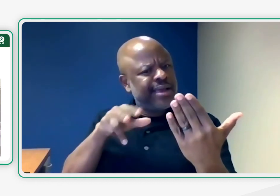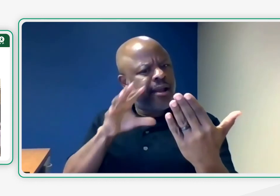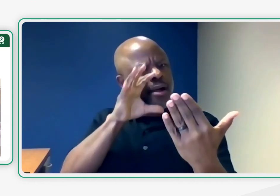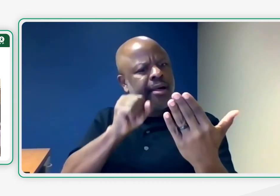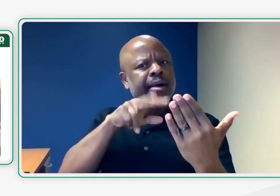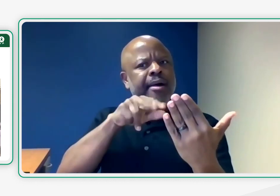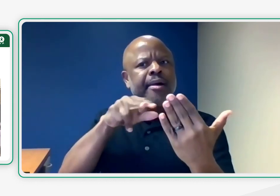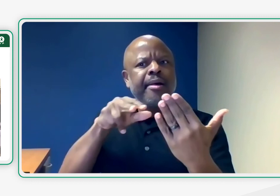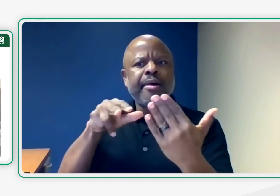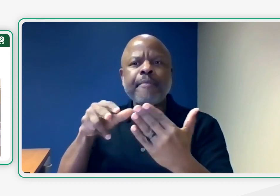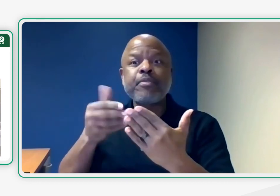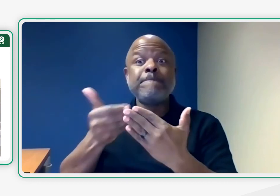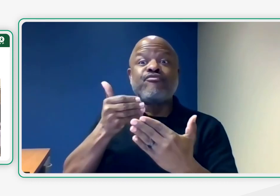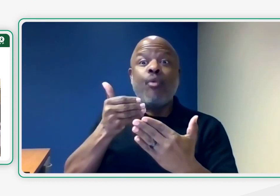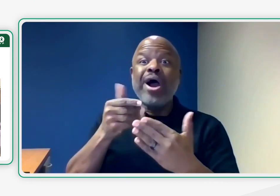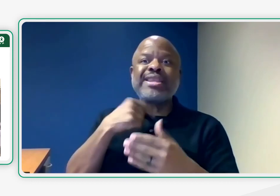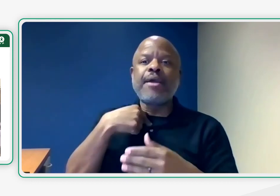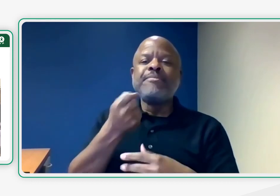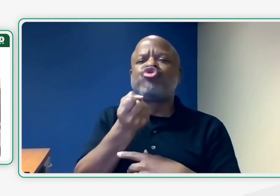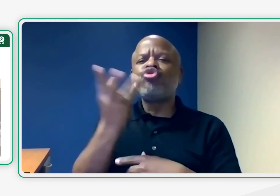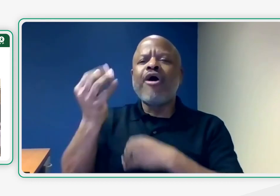And so I was reading the stories. I felt they were so fascinating.